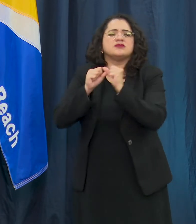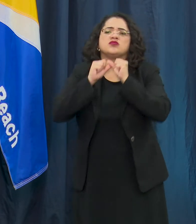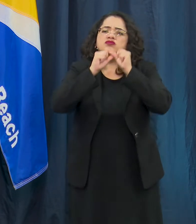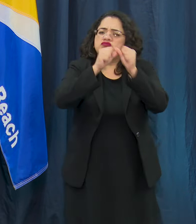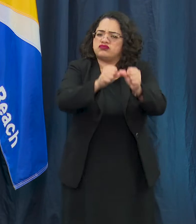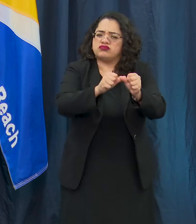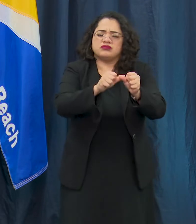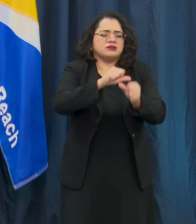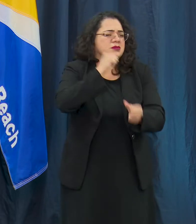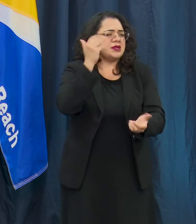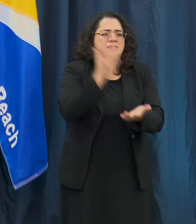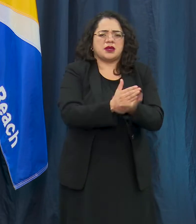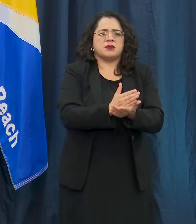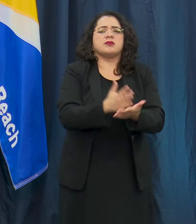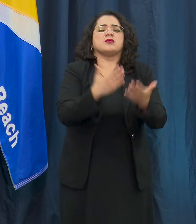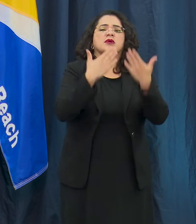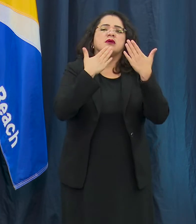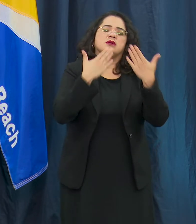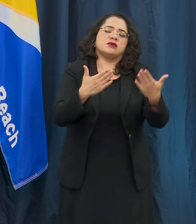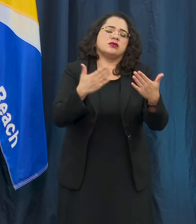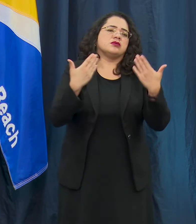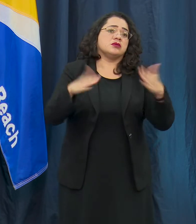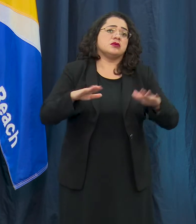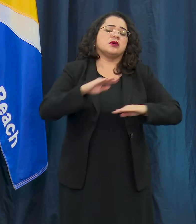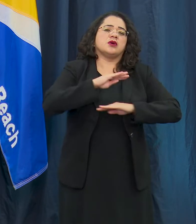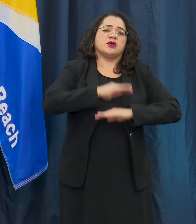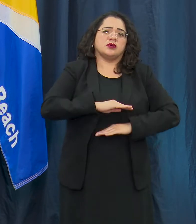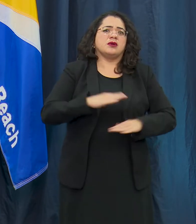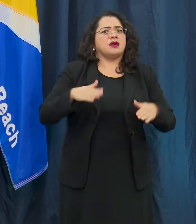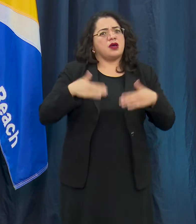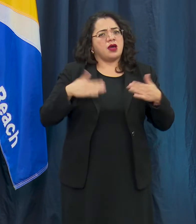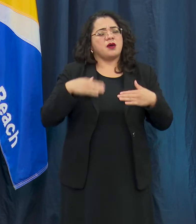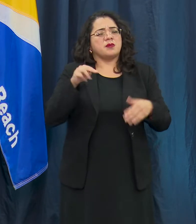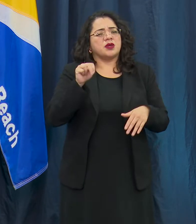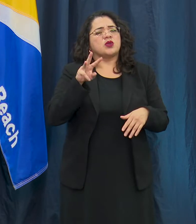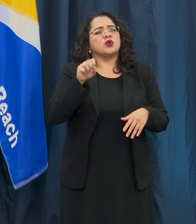that there have only been of course those 8 within the of the rest of